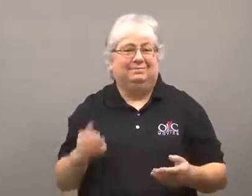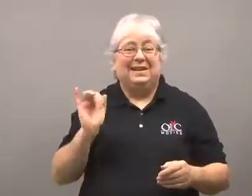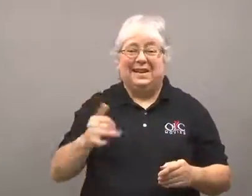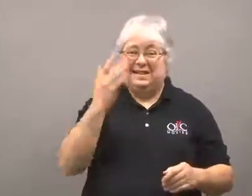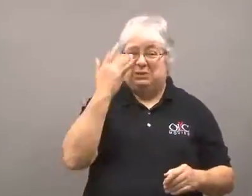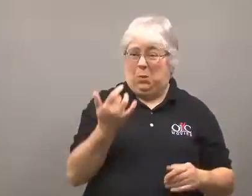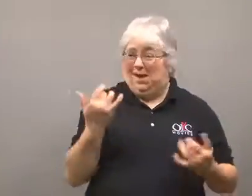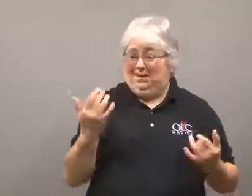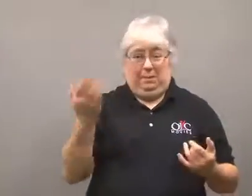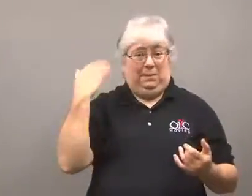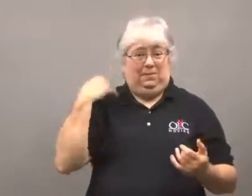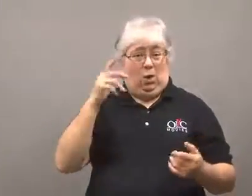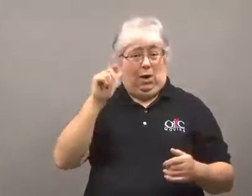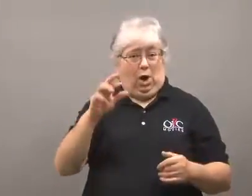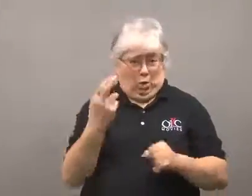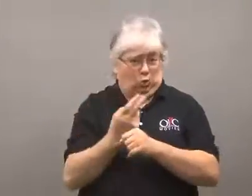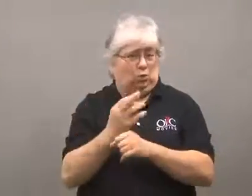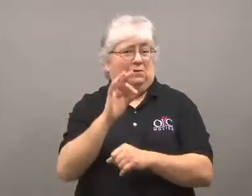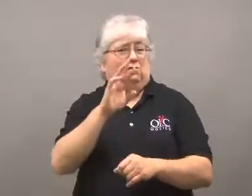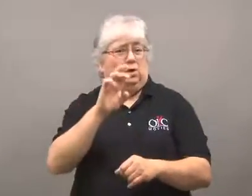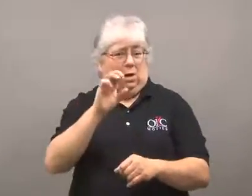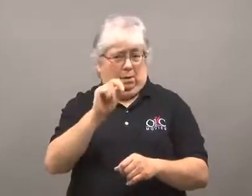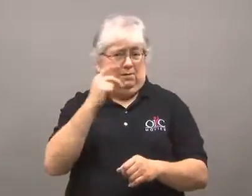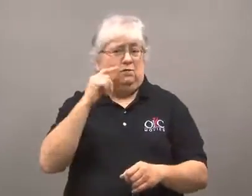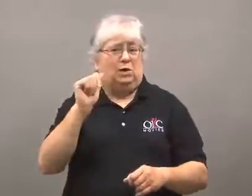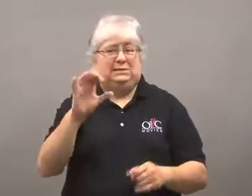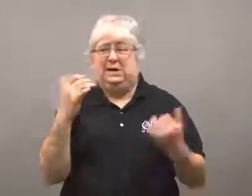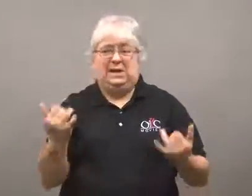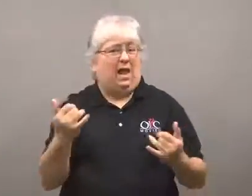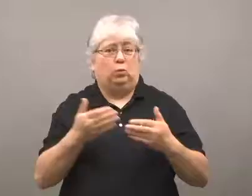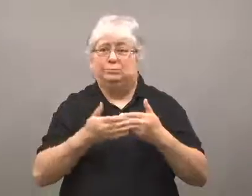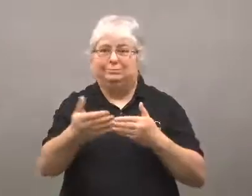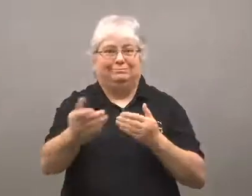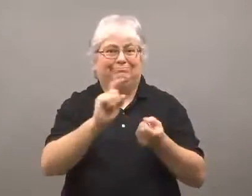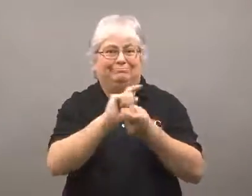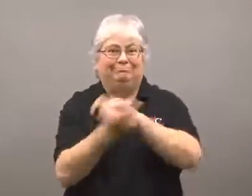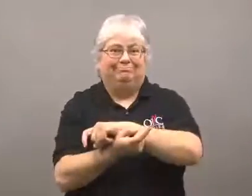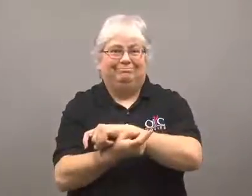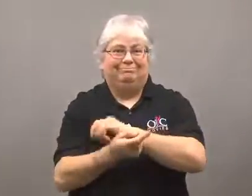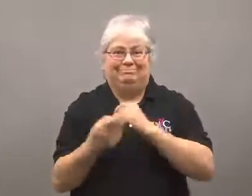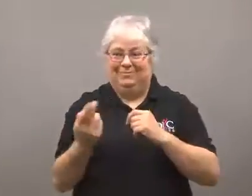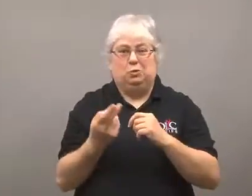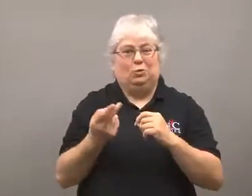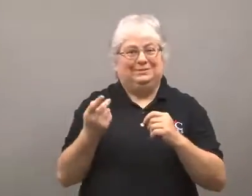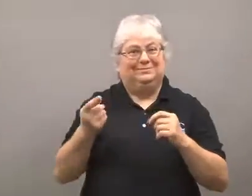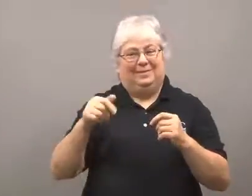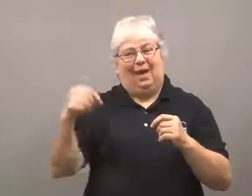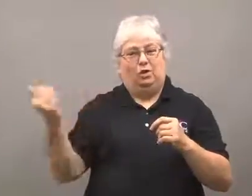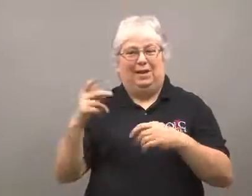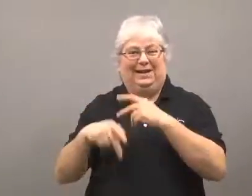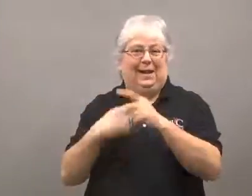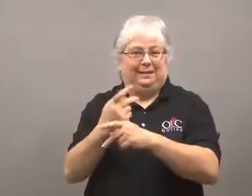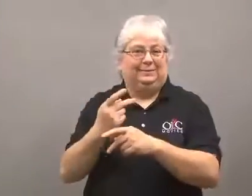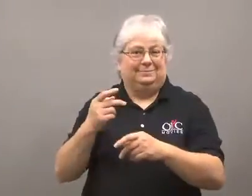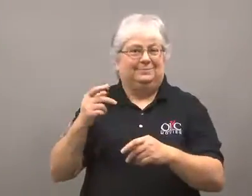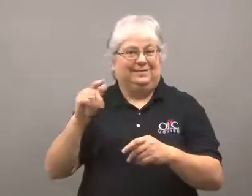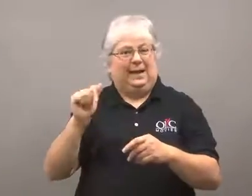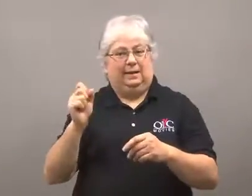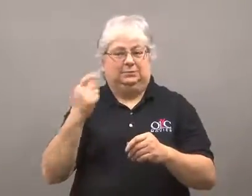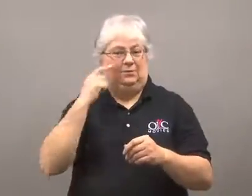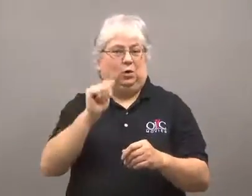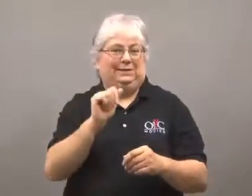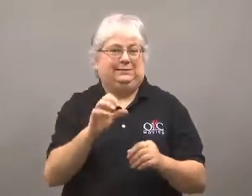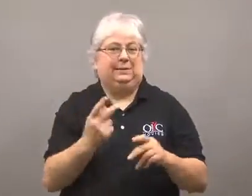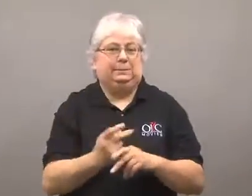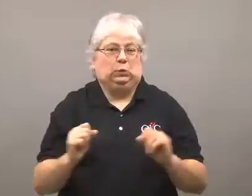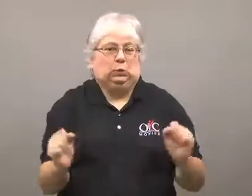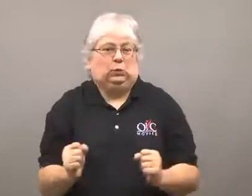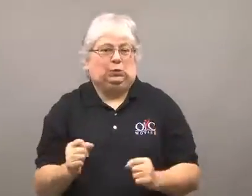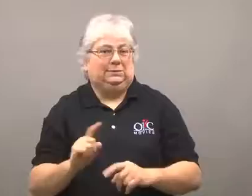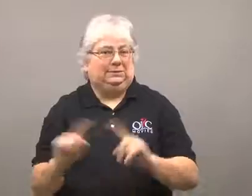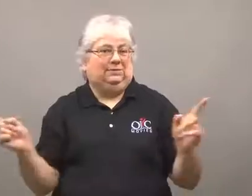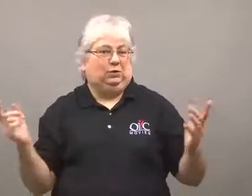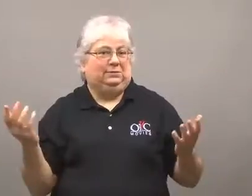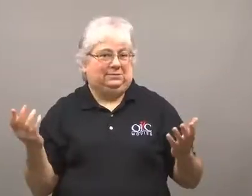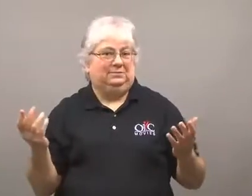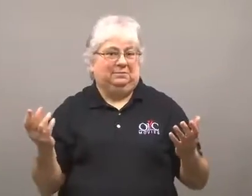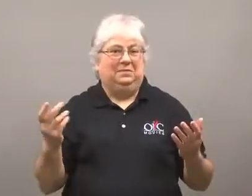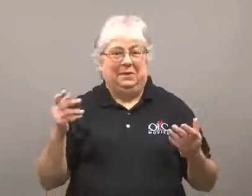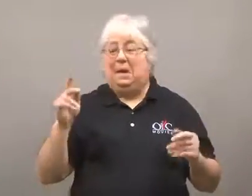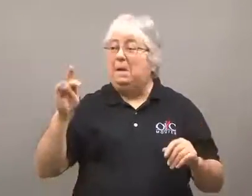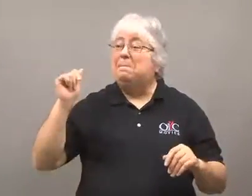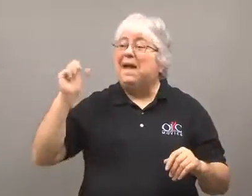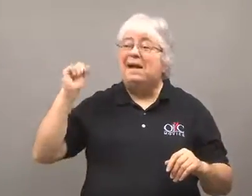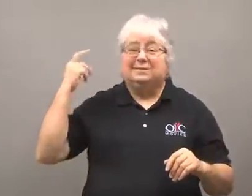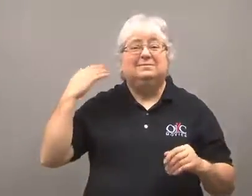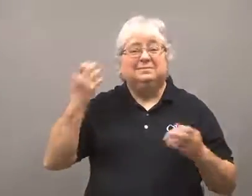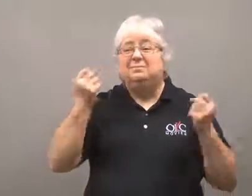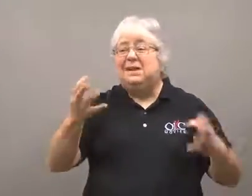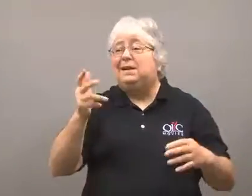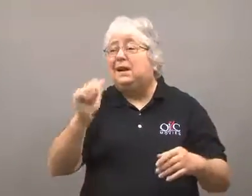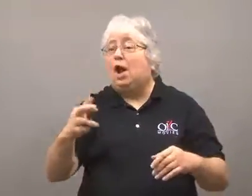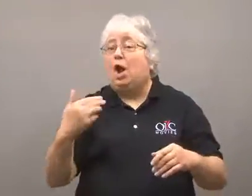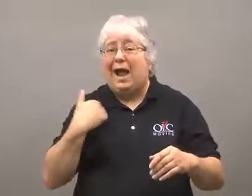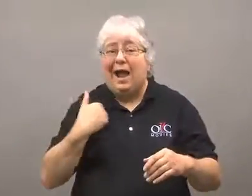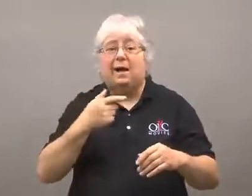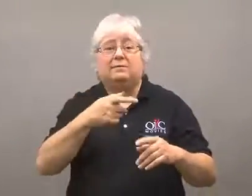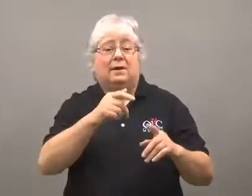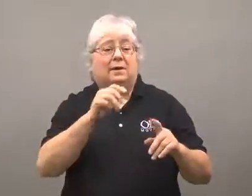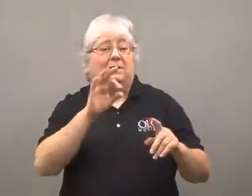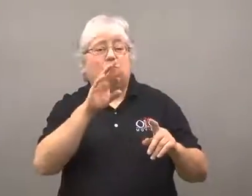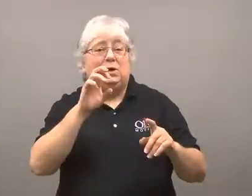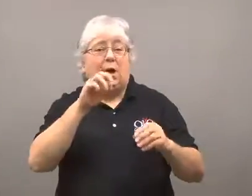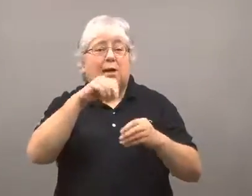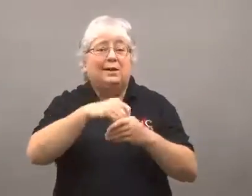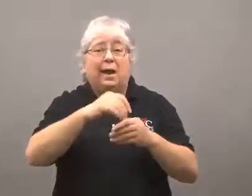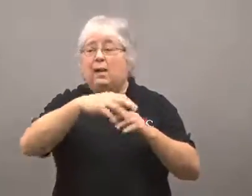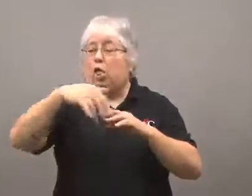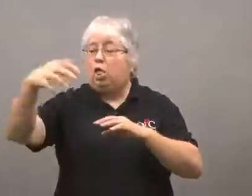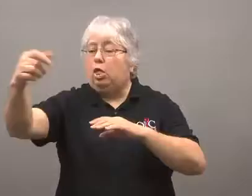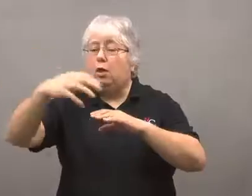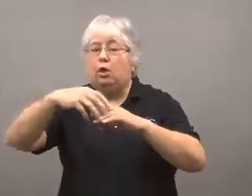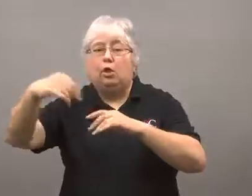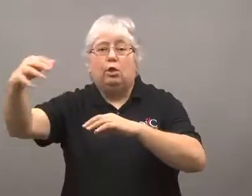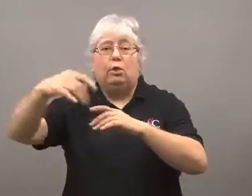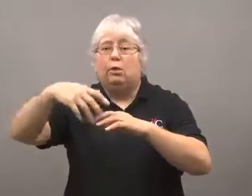That's why cars now use a different gas as a refrigerant in the air conditioning.